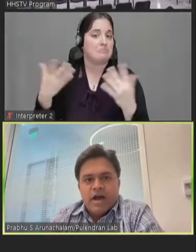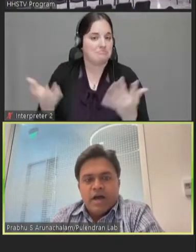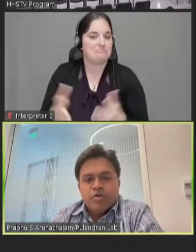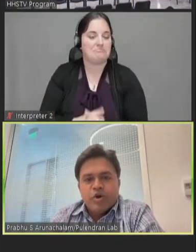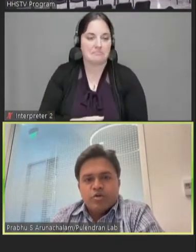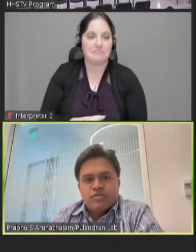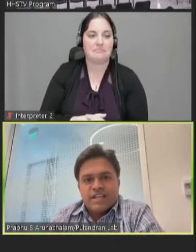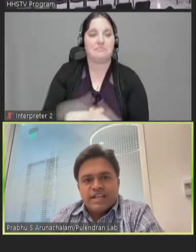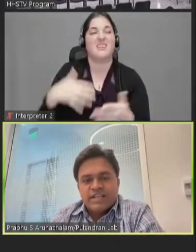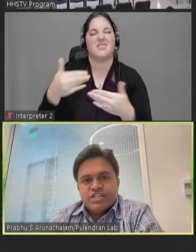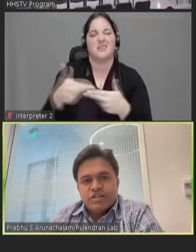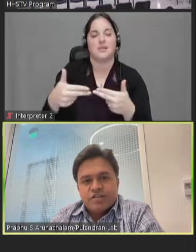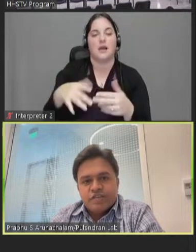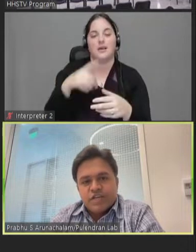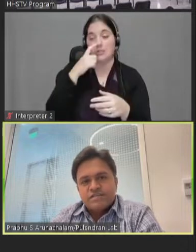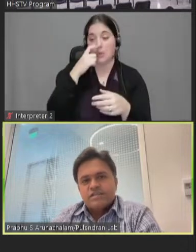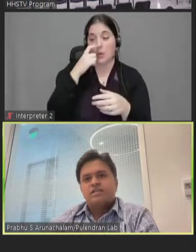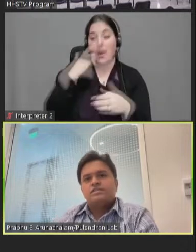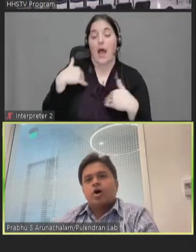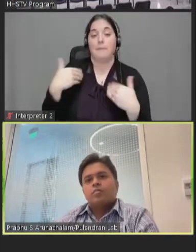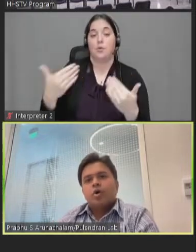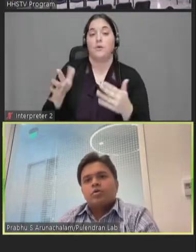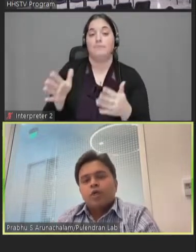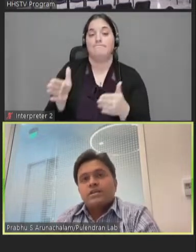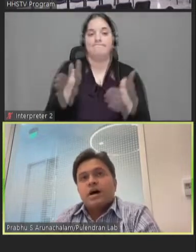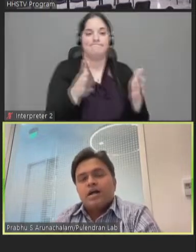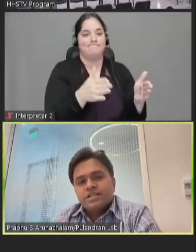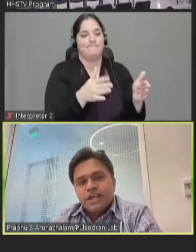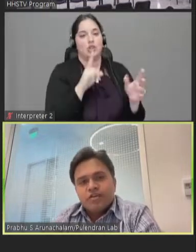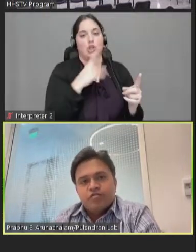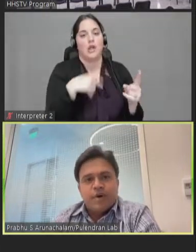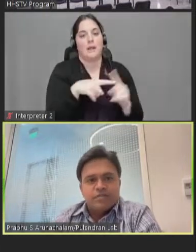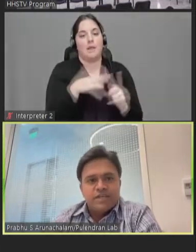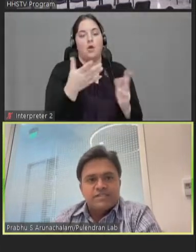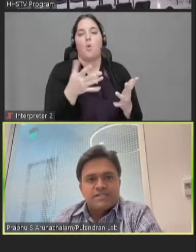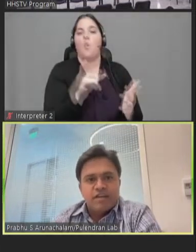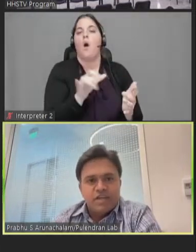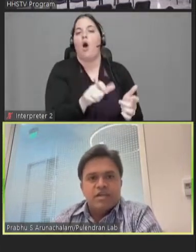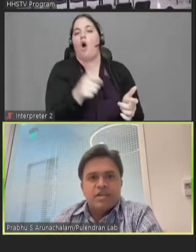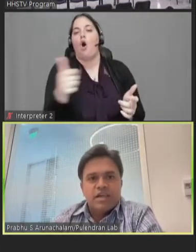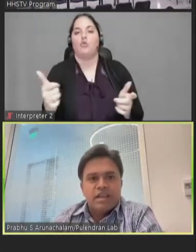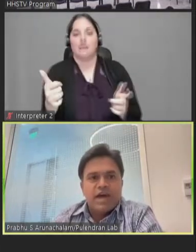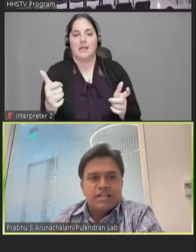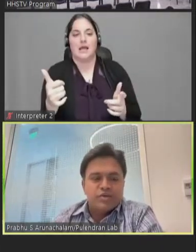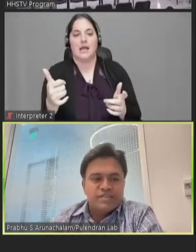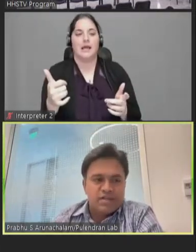I'm going to slightly shift gears and talk about what alternative pathways can adjuvants